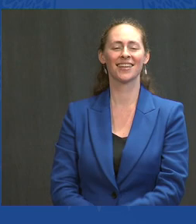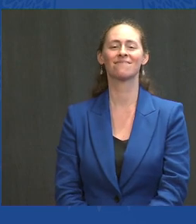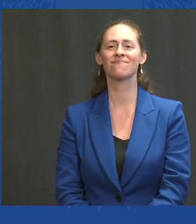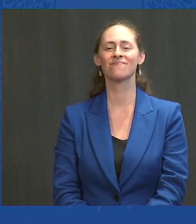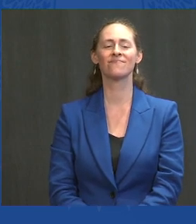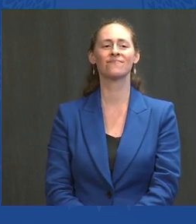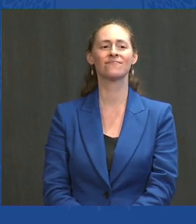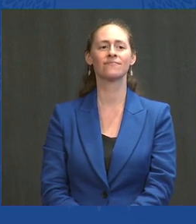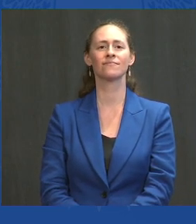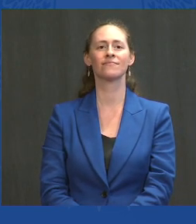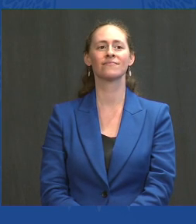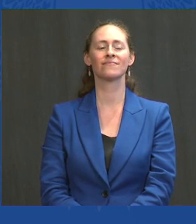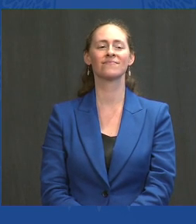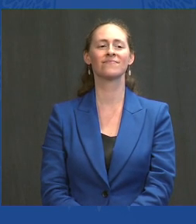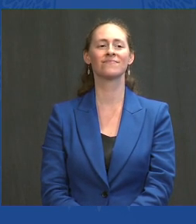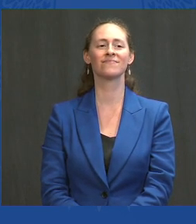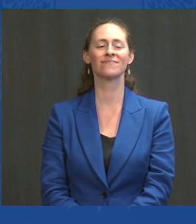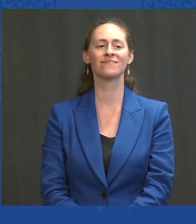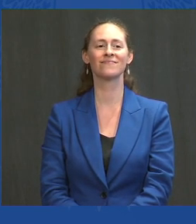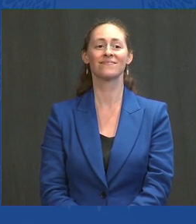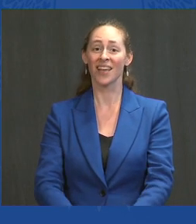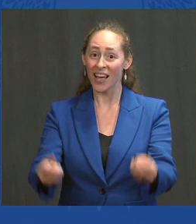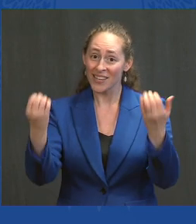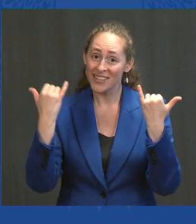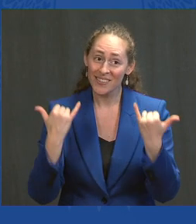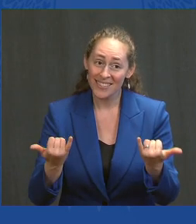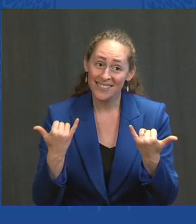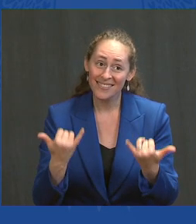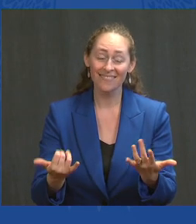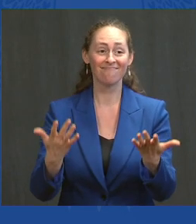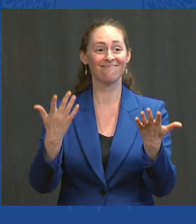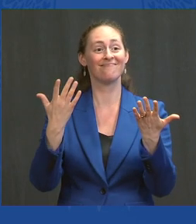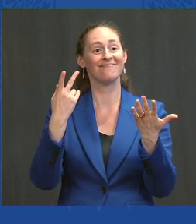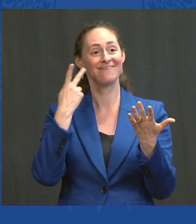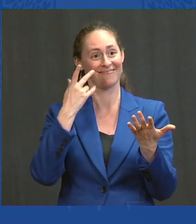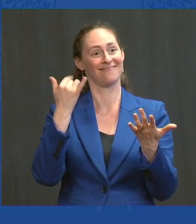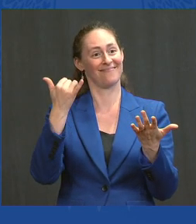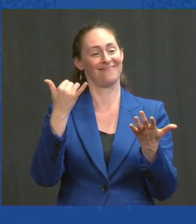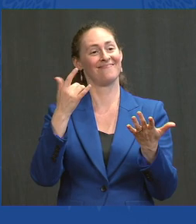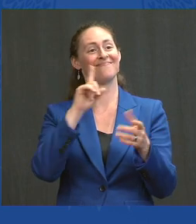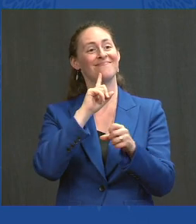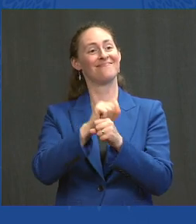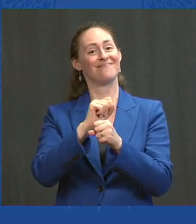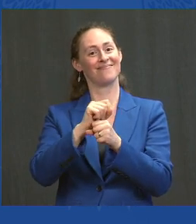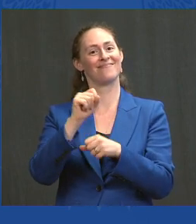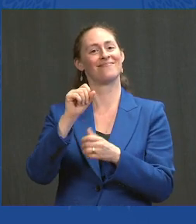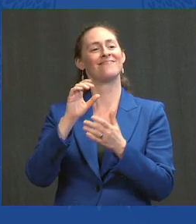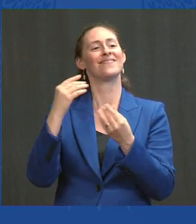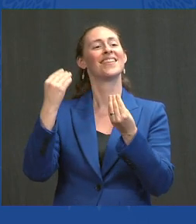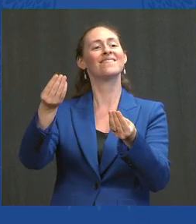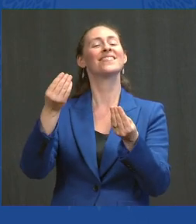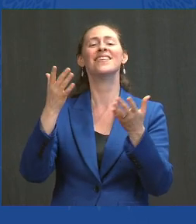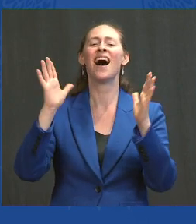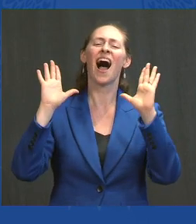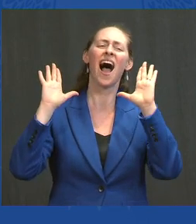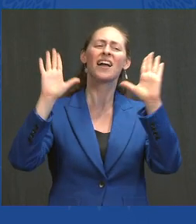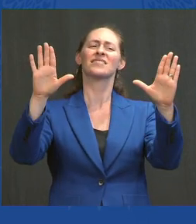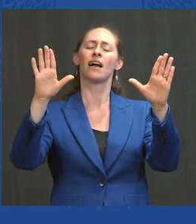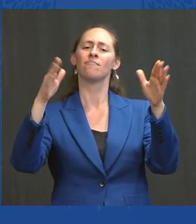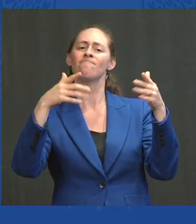And today, she's receiving the U.S. Citizenship and Immigration Services' Outstanding Americans by Choice Recognition,